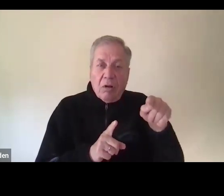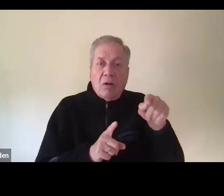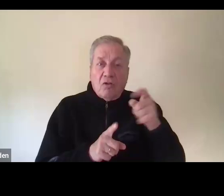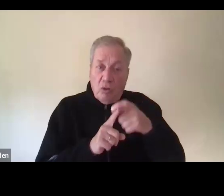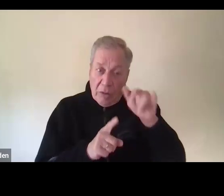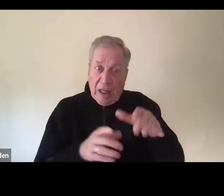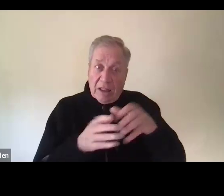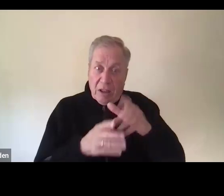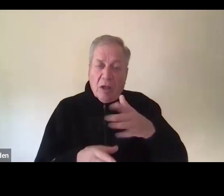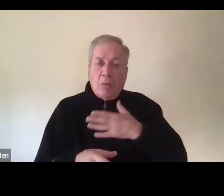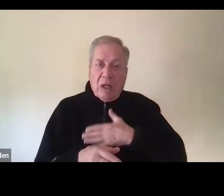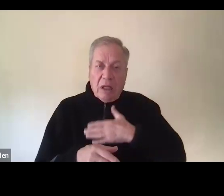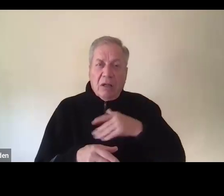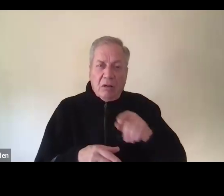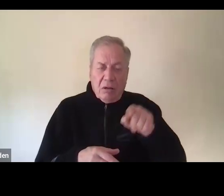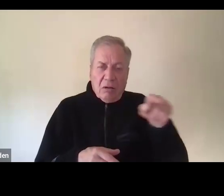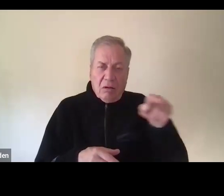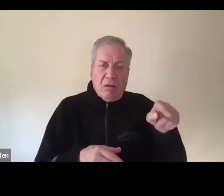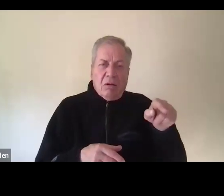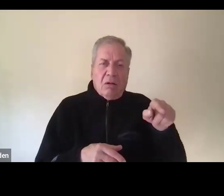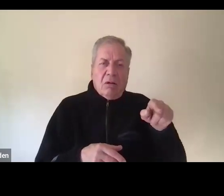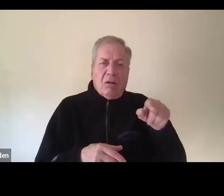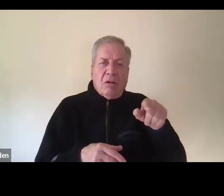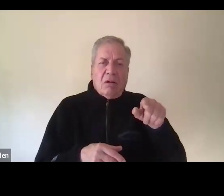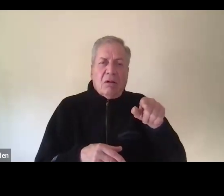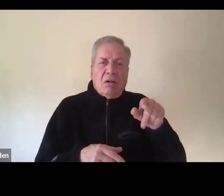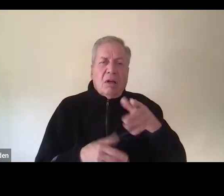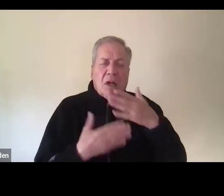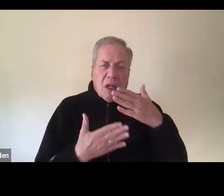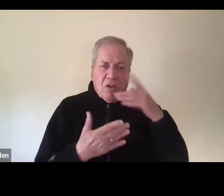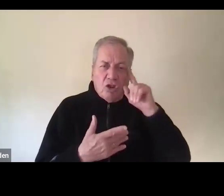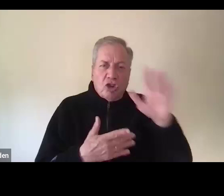so feel free to join that session. Jamila, thanks for sharing